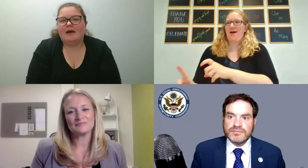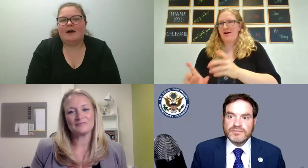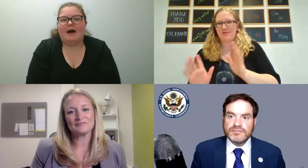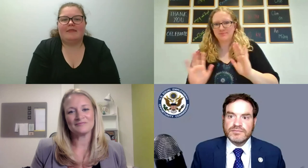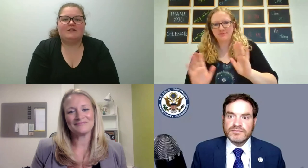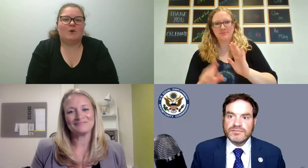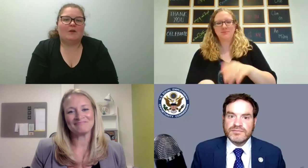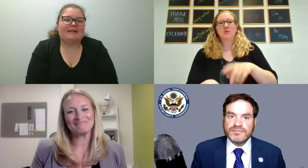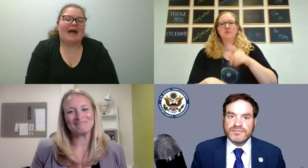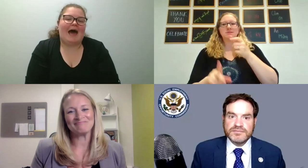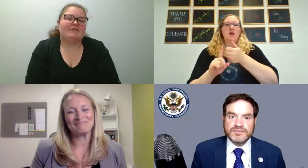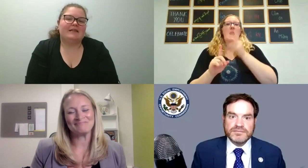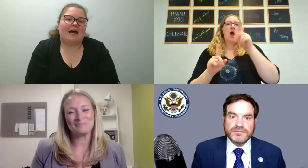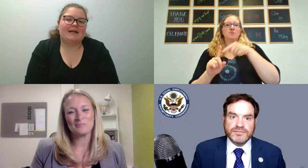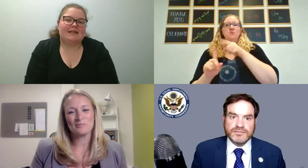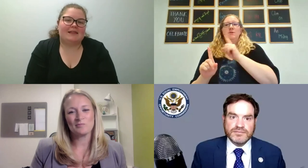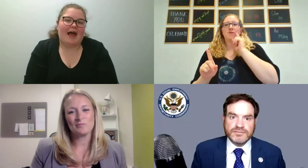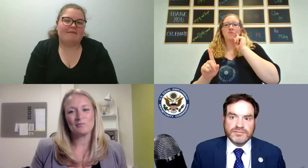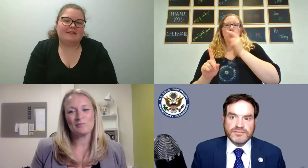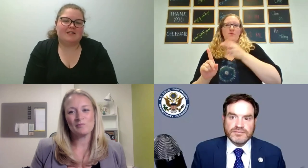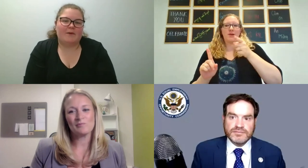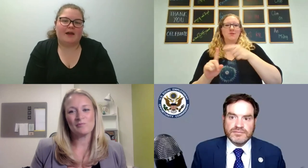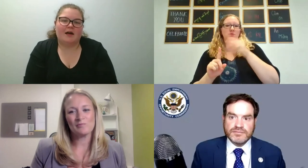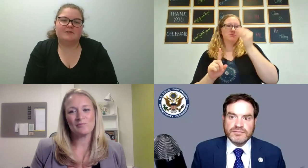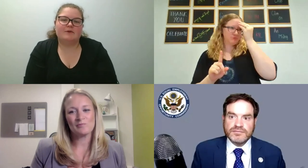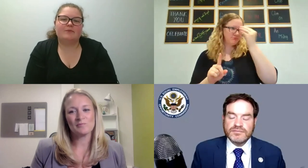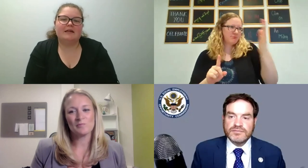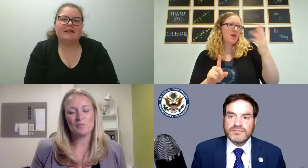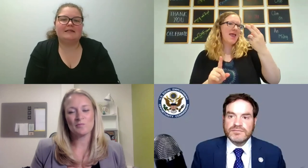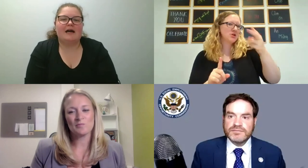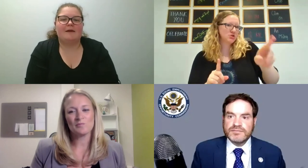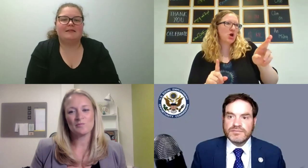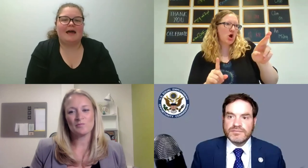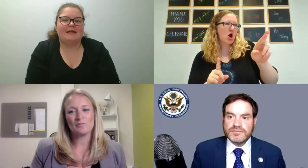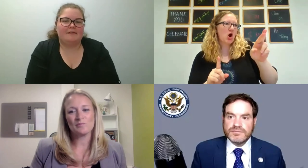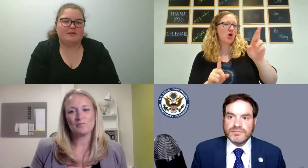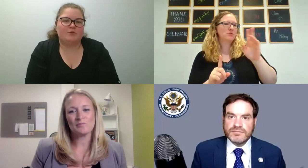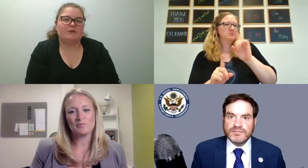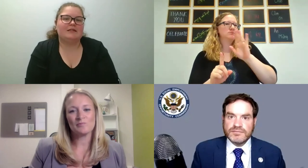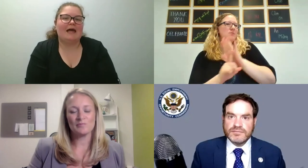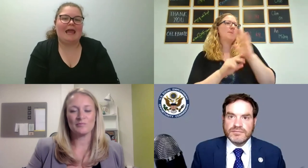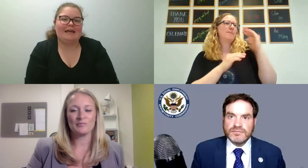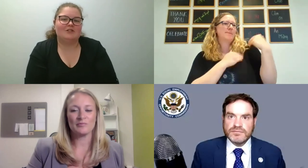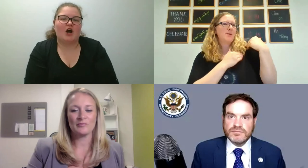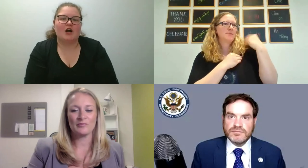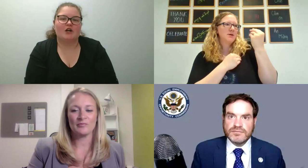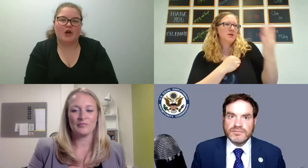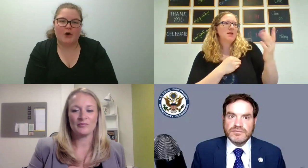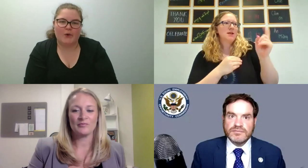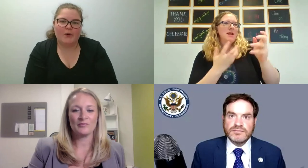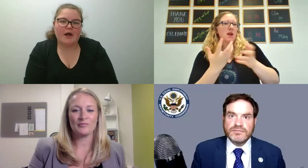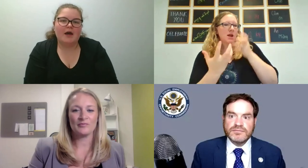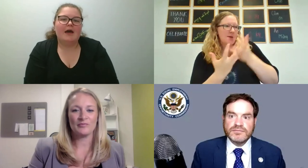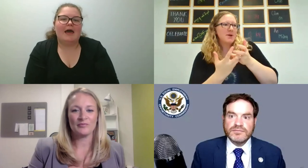They don't like to advertise that they have this going on. So it really is up to that individual to let HR know